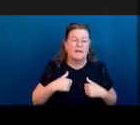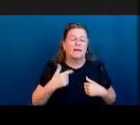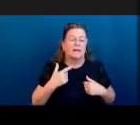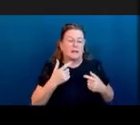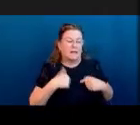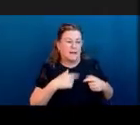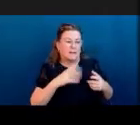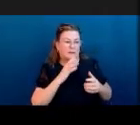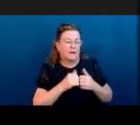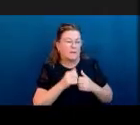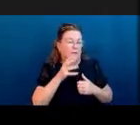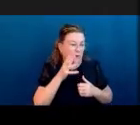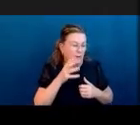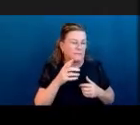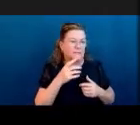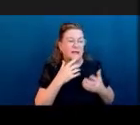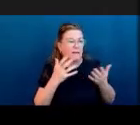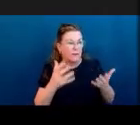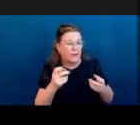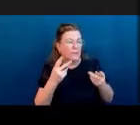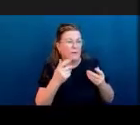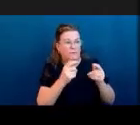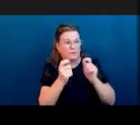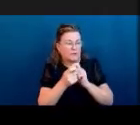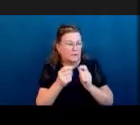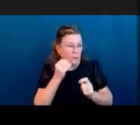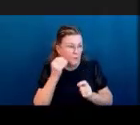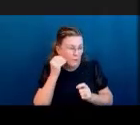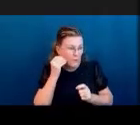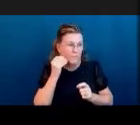What can we try? Because again, it's very personal, and I don't